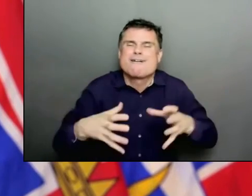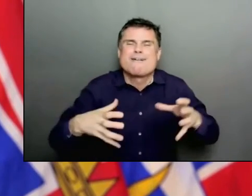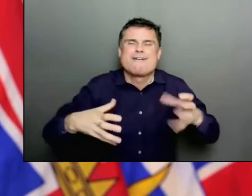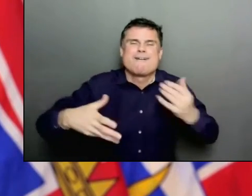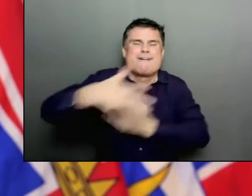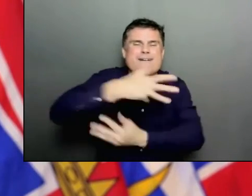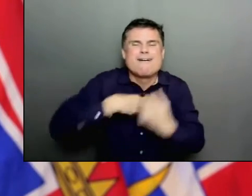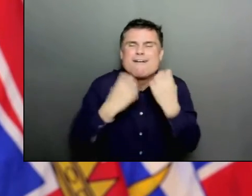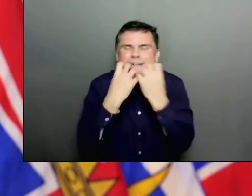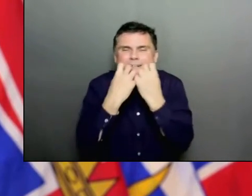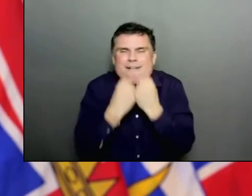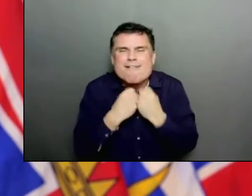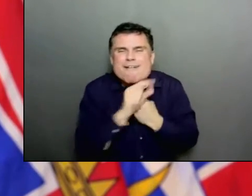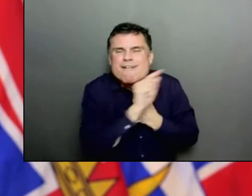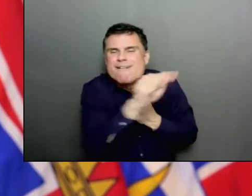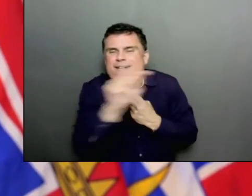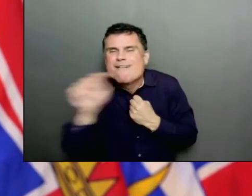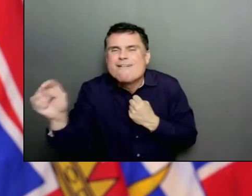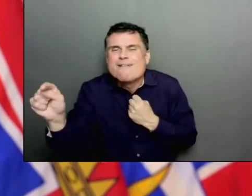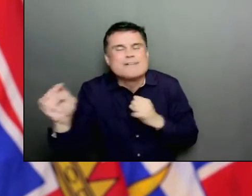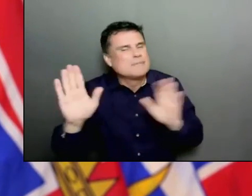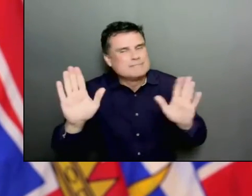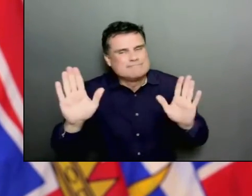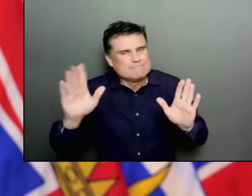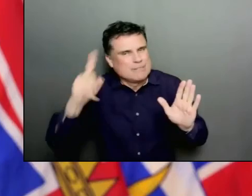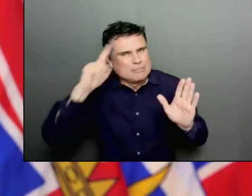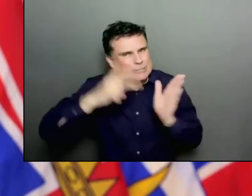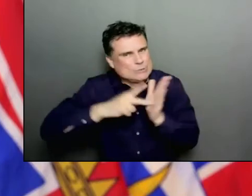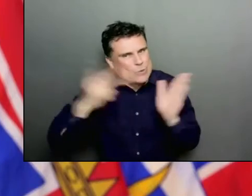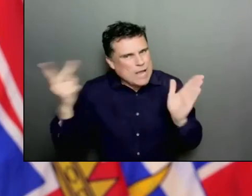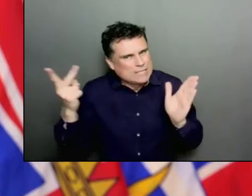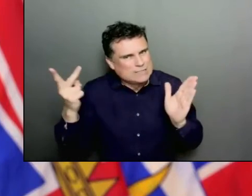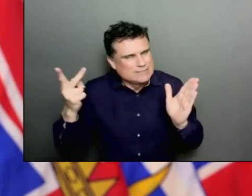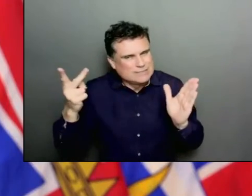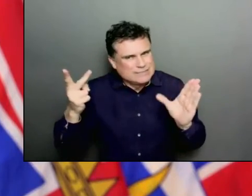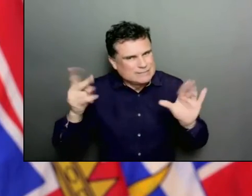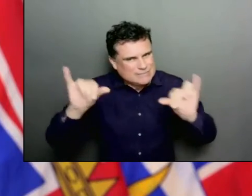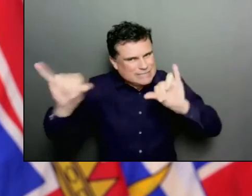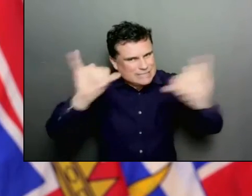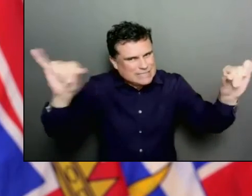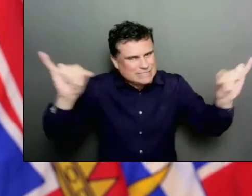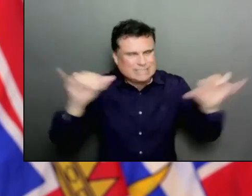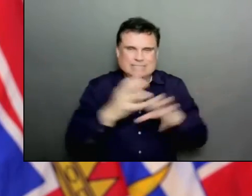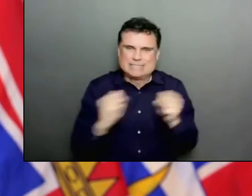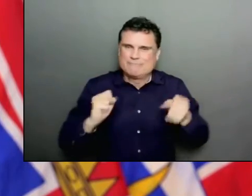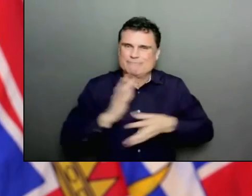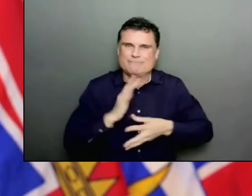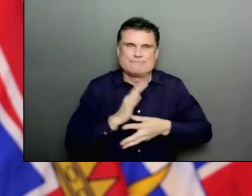very important place right now where we have vaccine and where we know the measures that we need to